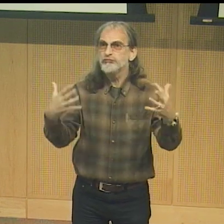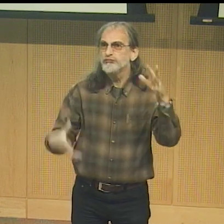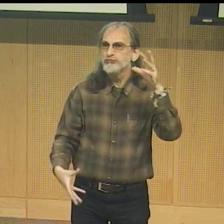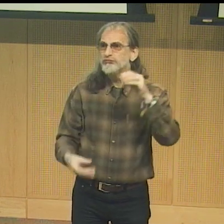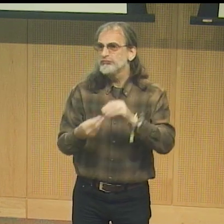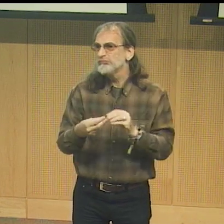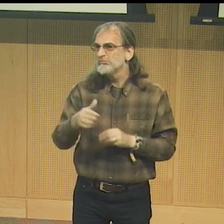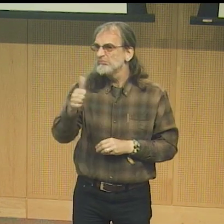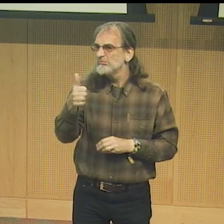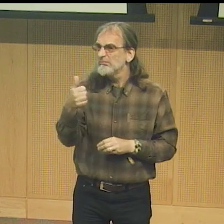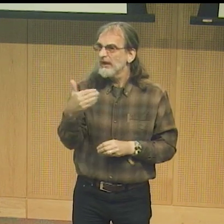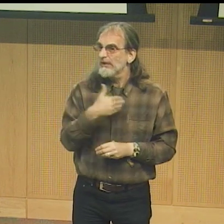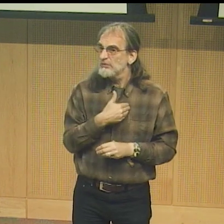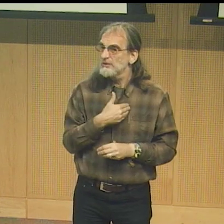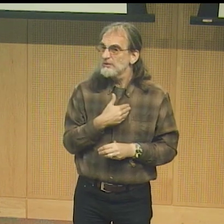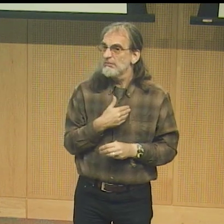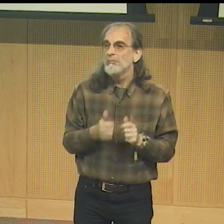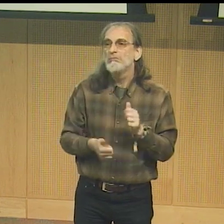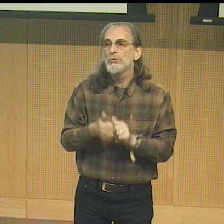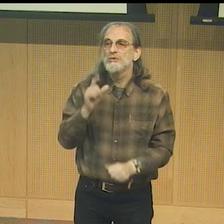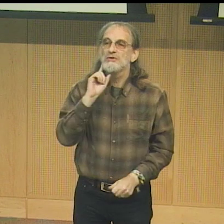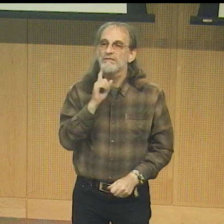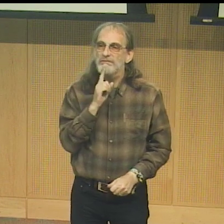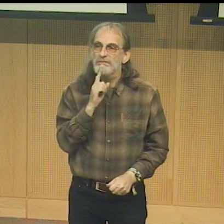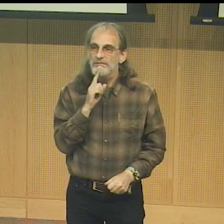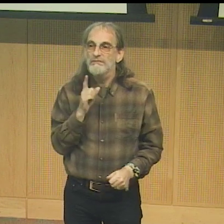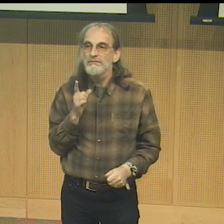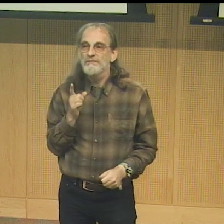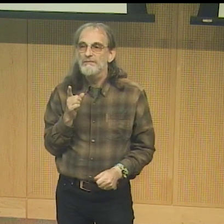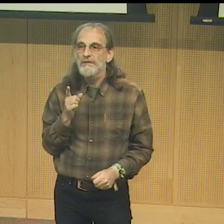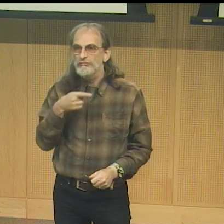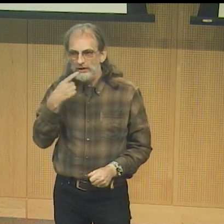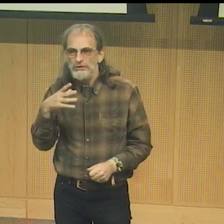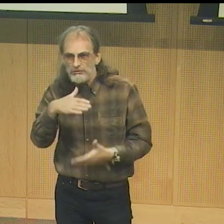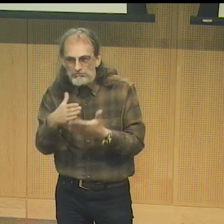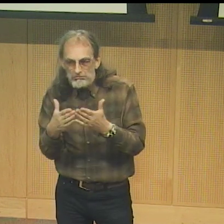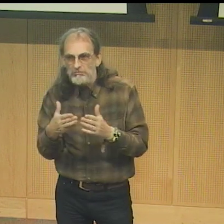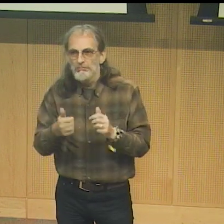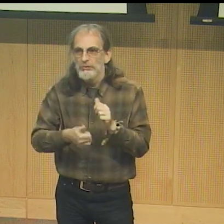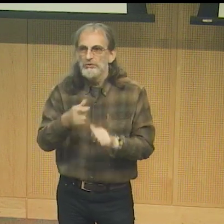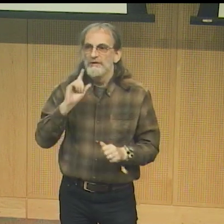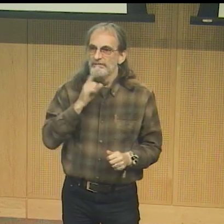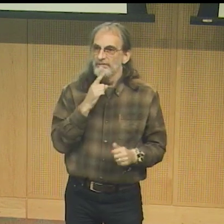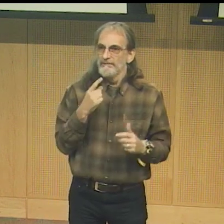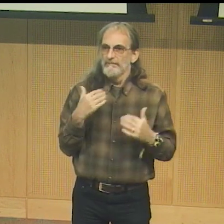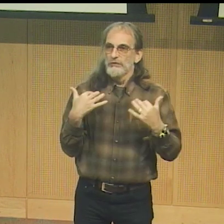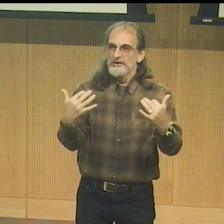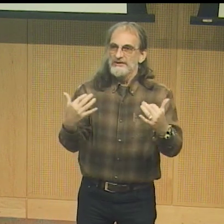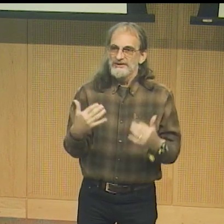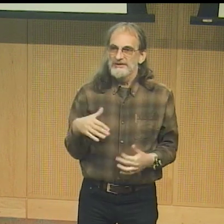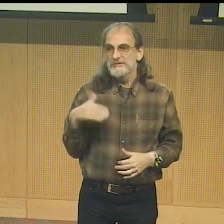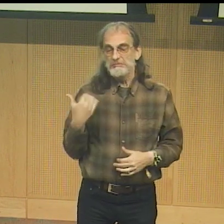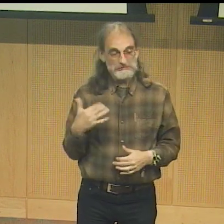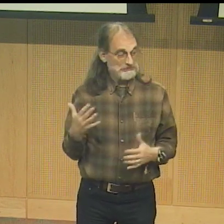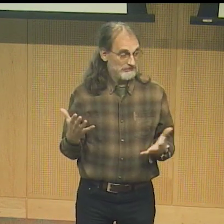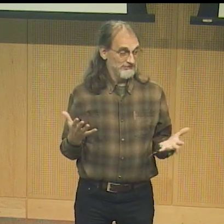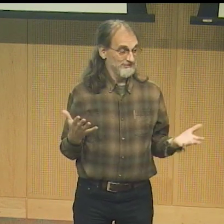audiences numbering over 10,000, most of whom were deaf, some of whom were hearing allies.